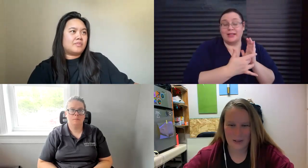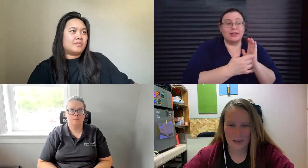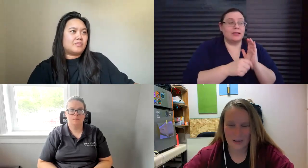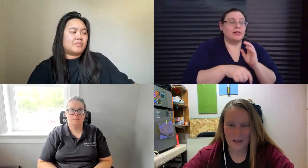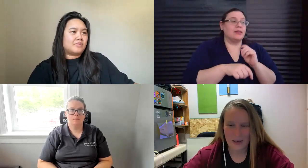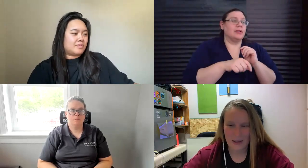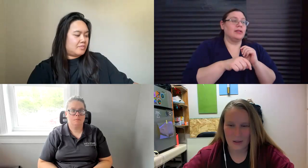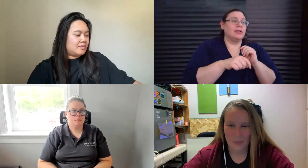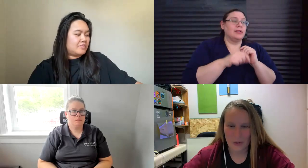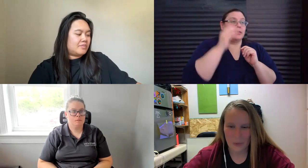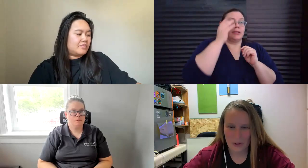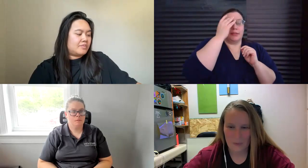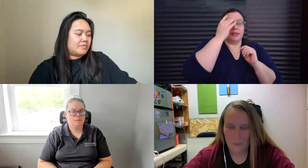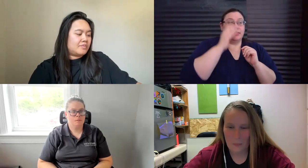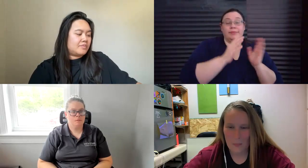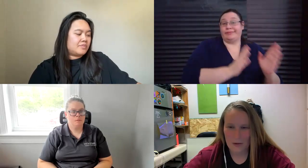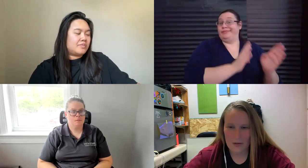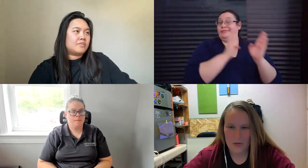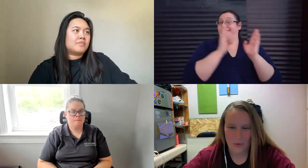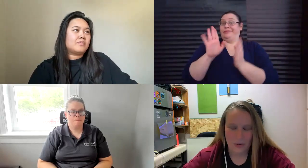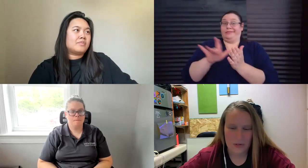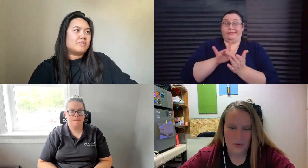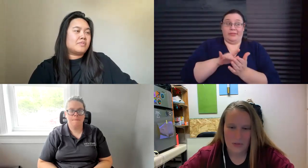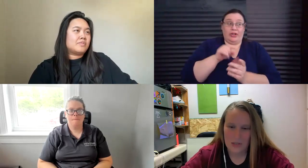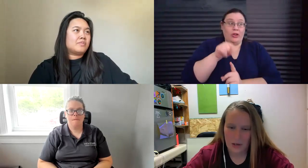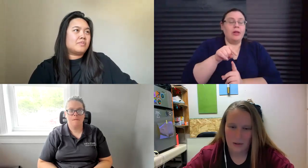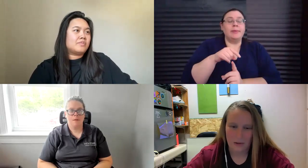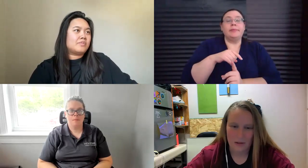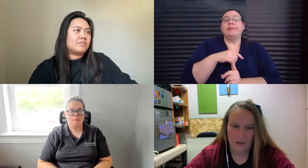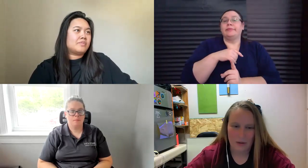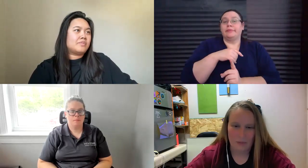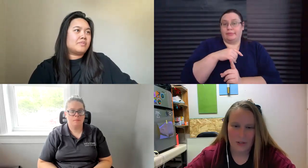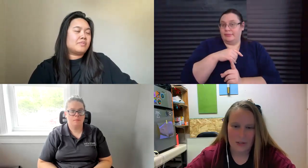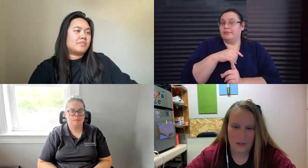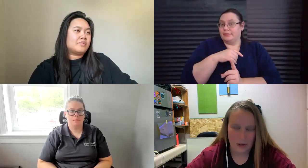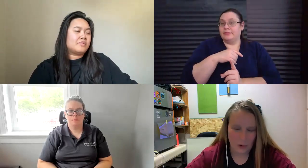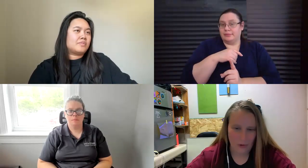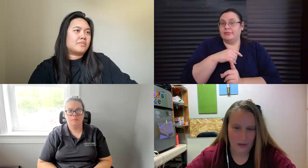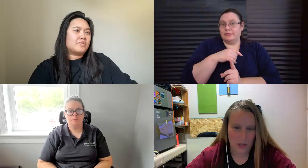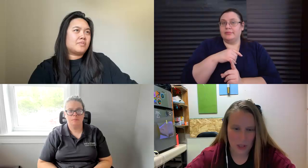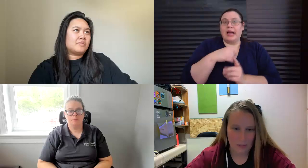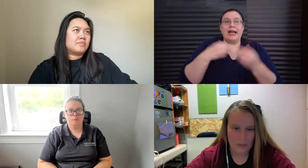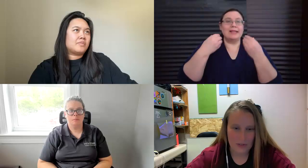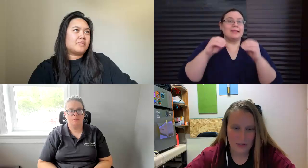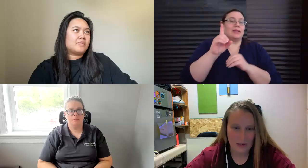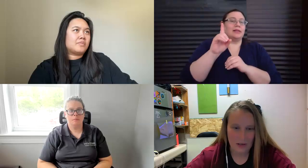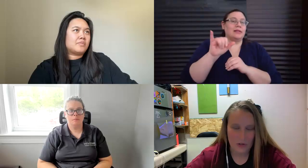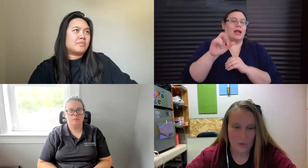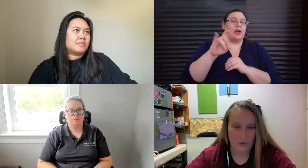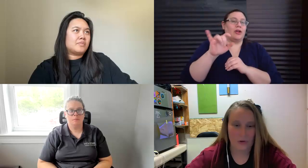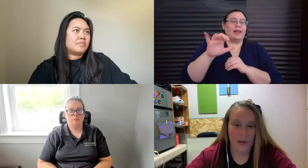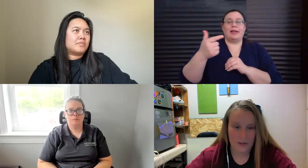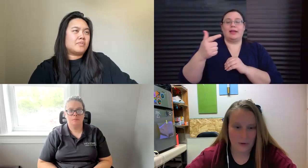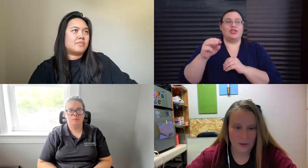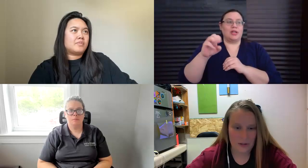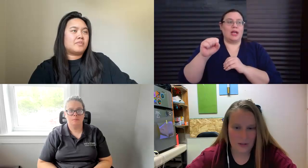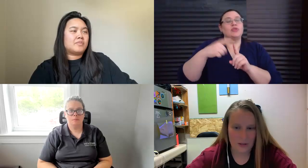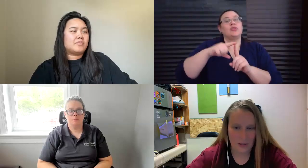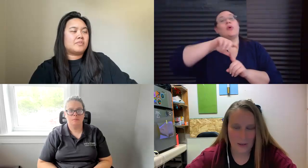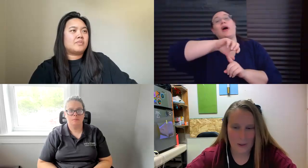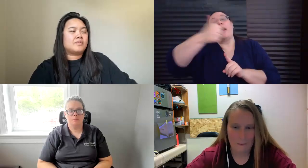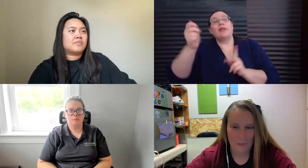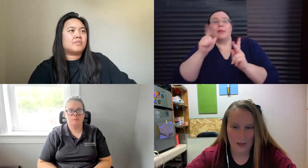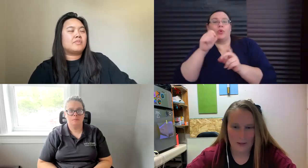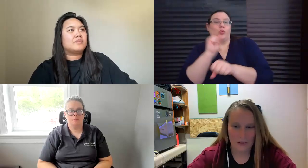And the middle one, so I also sell these acrylic gems to other glass artists.